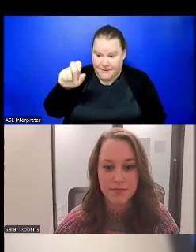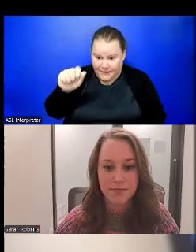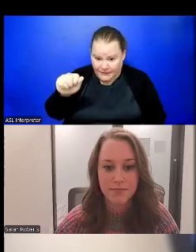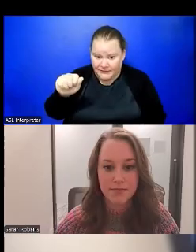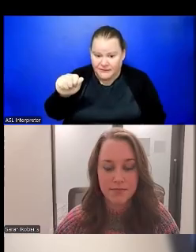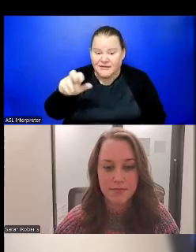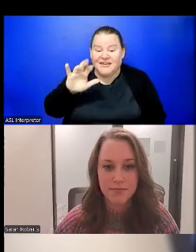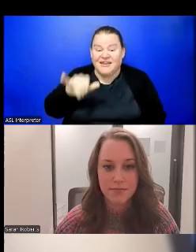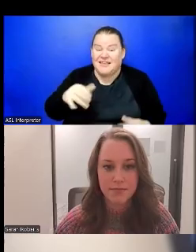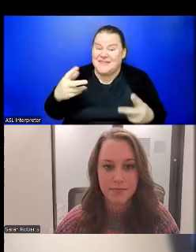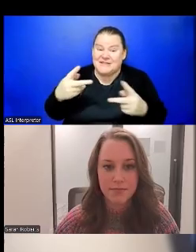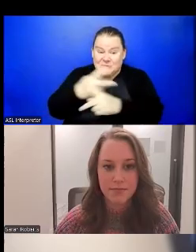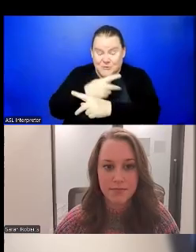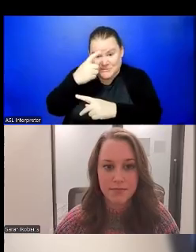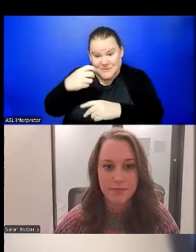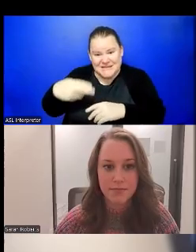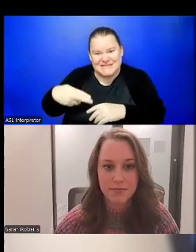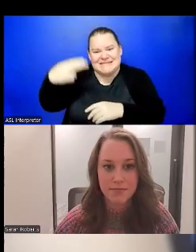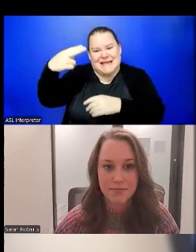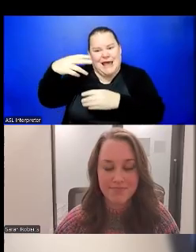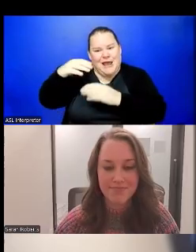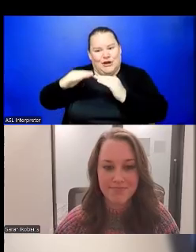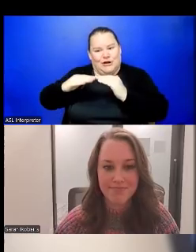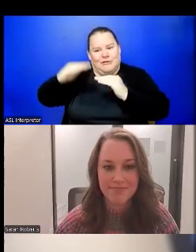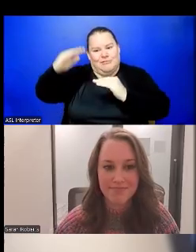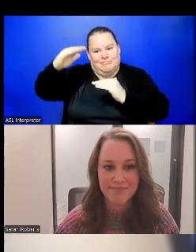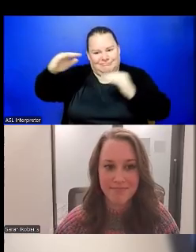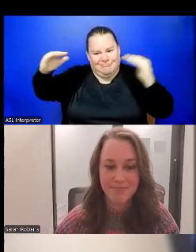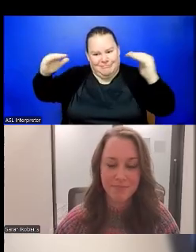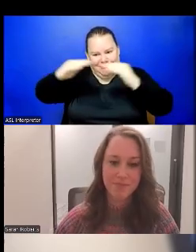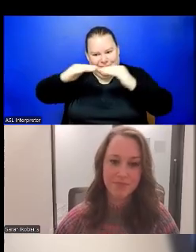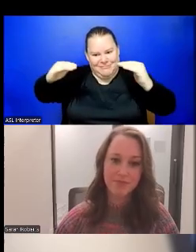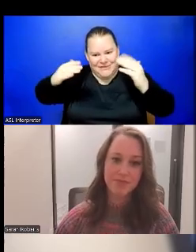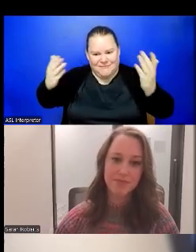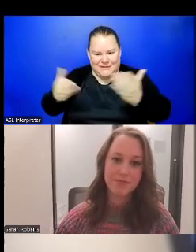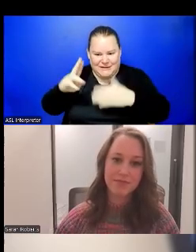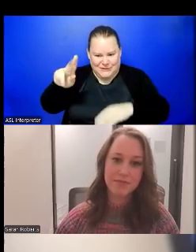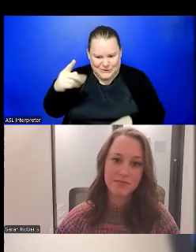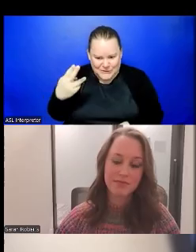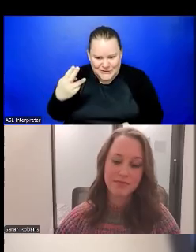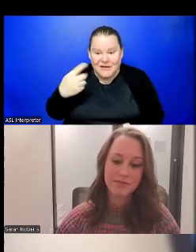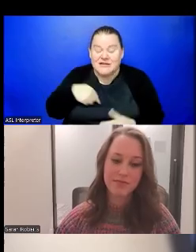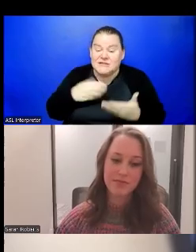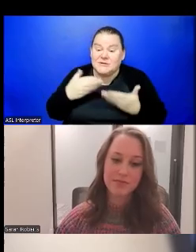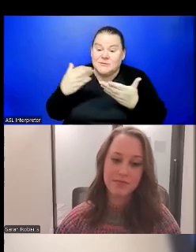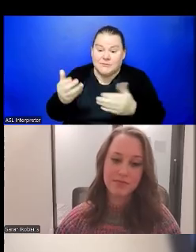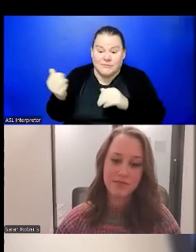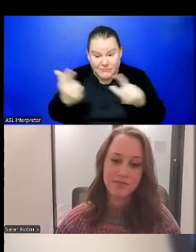being at a higher altitude here in Utah, and so because of this, we recommend that all of our infants diagnosed with prader